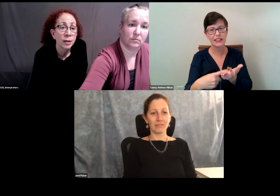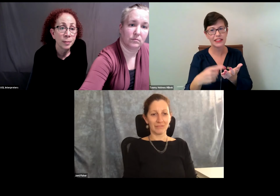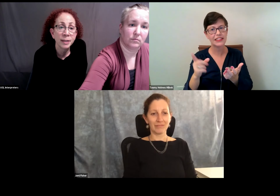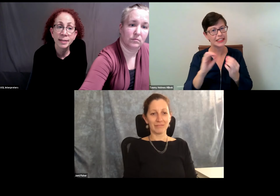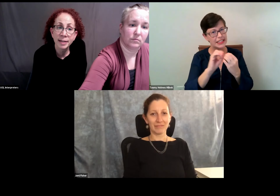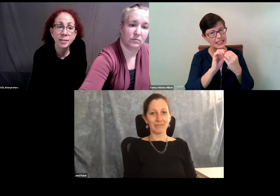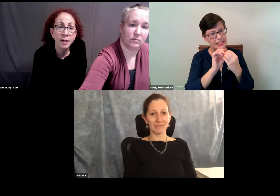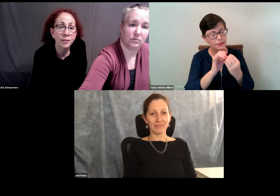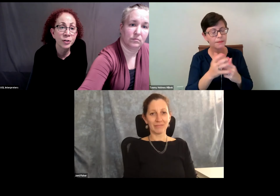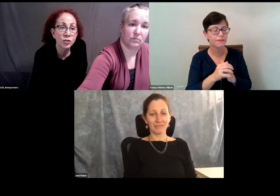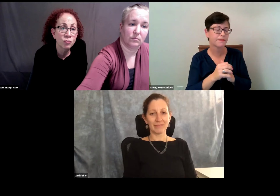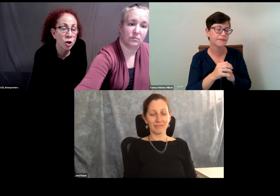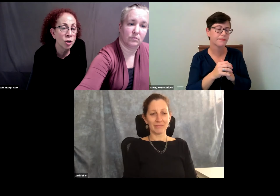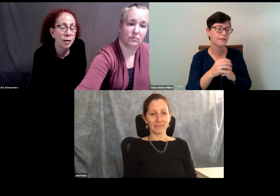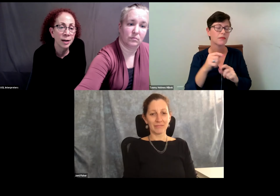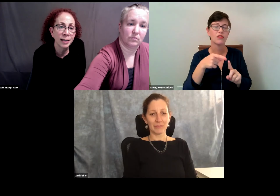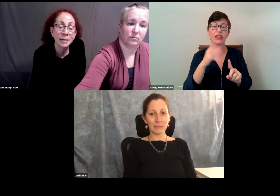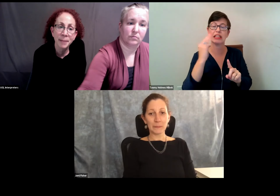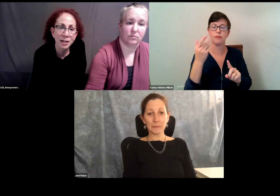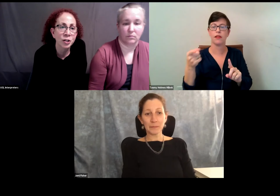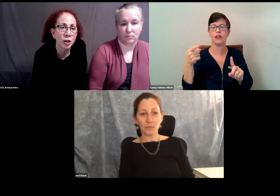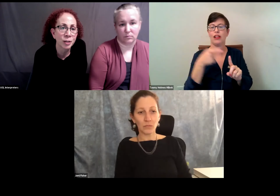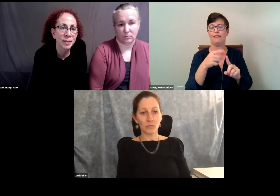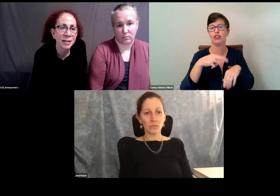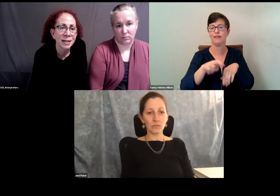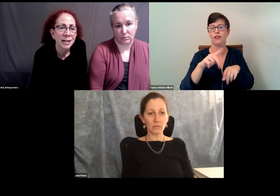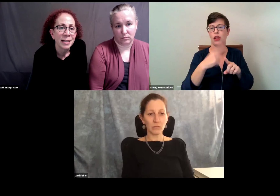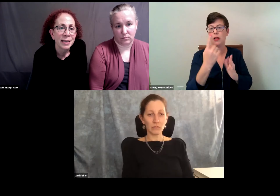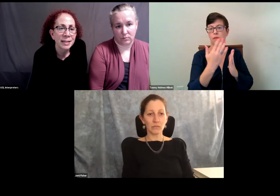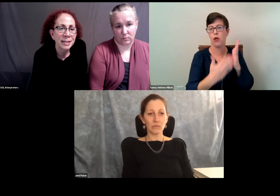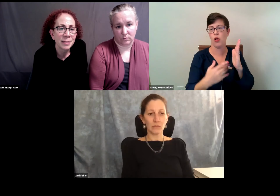but yes, they did make a very strong an impassioned argument, it seems.